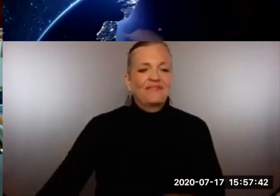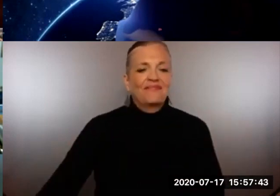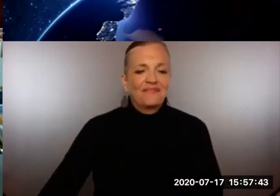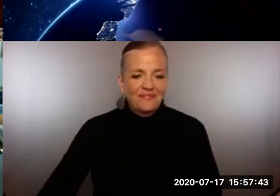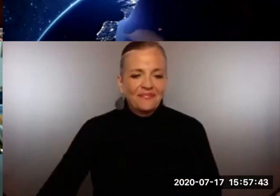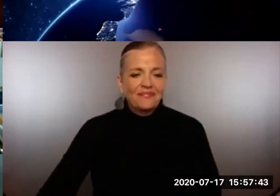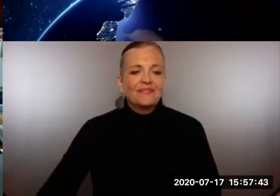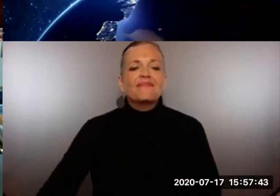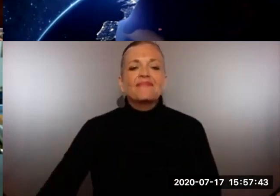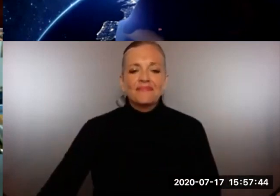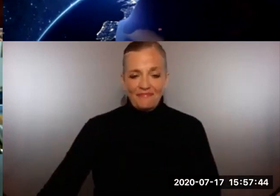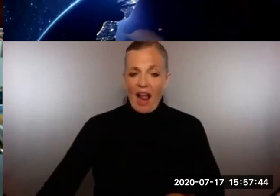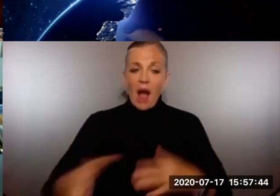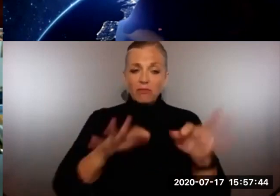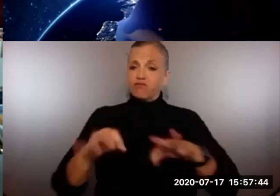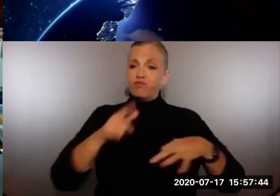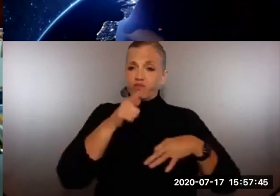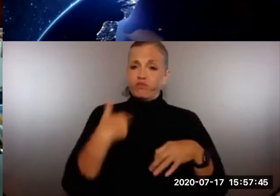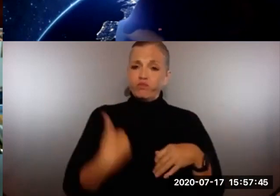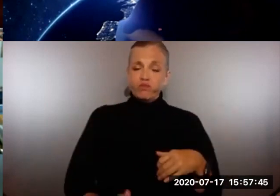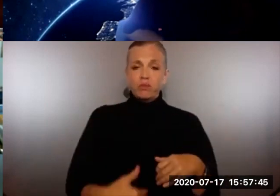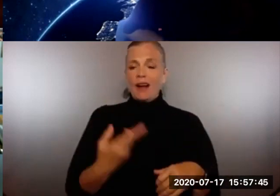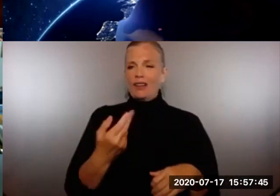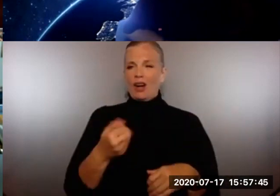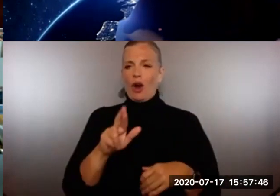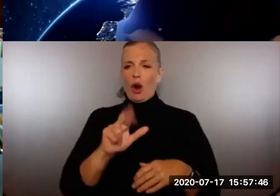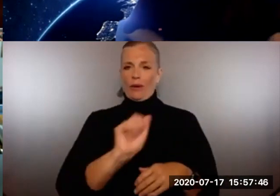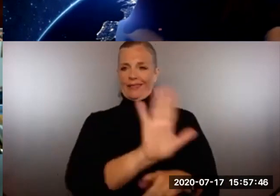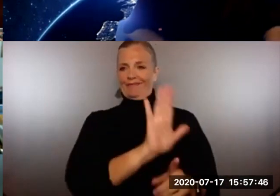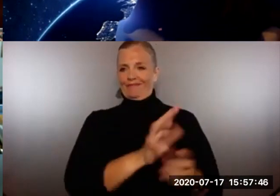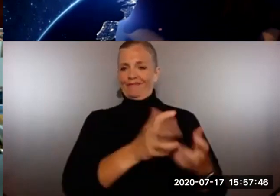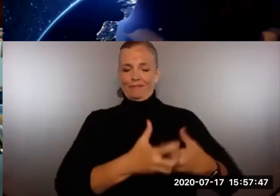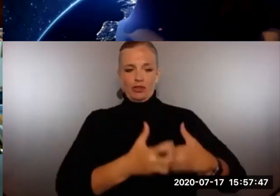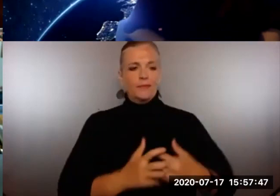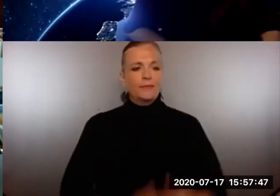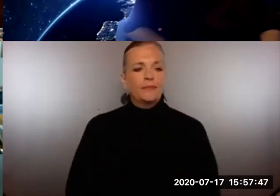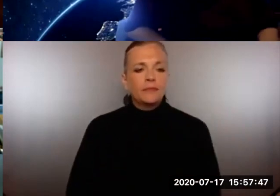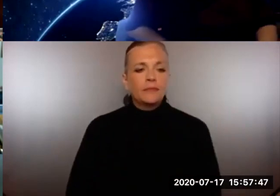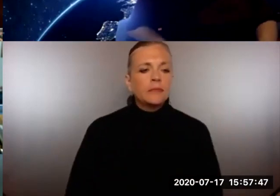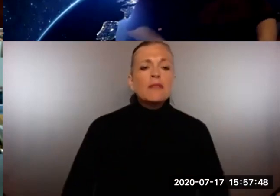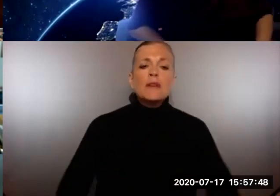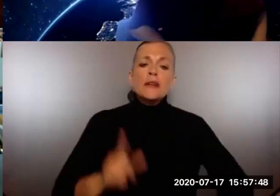Just another illustration of how accommodations come in many shapes and forms depending